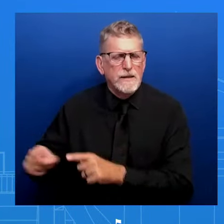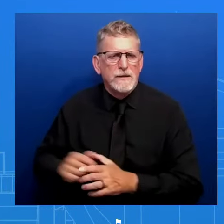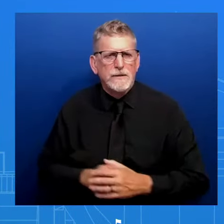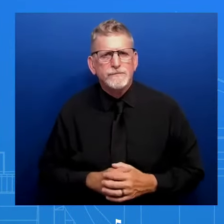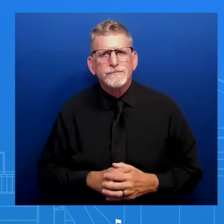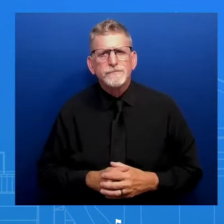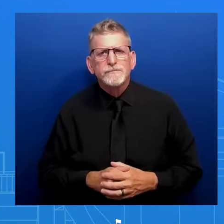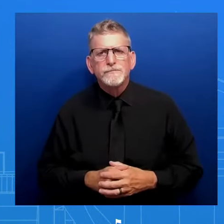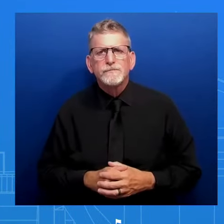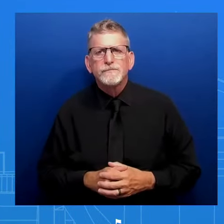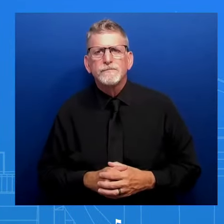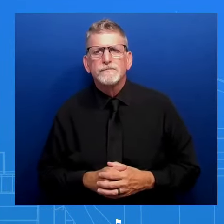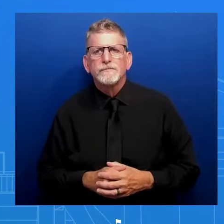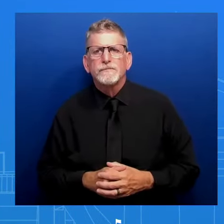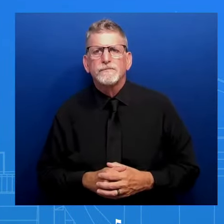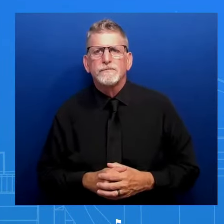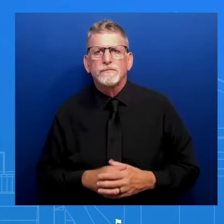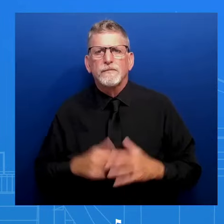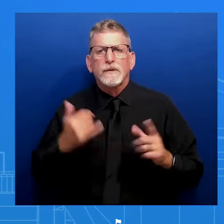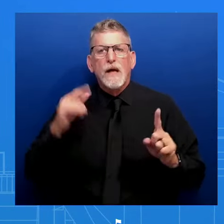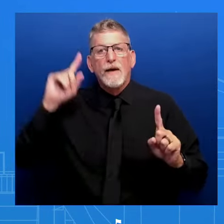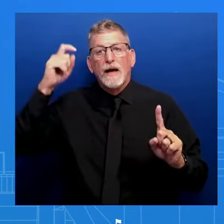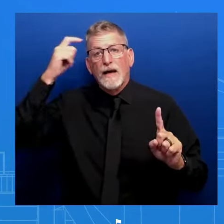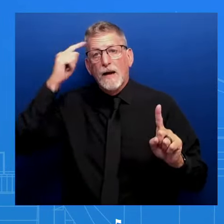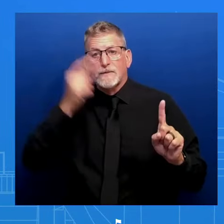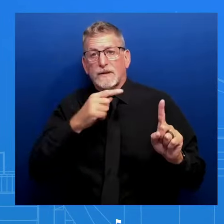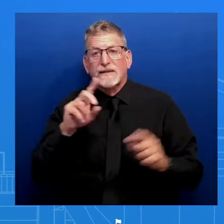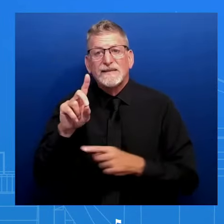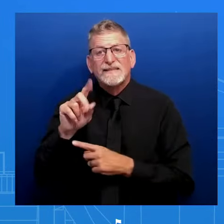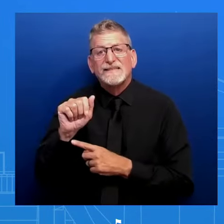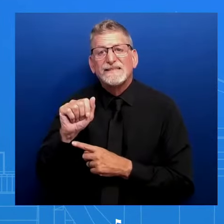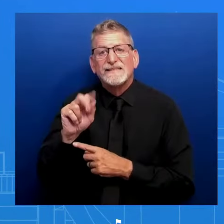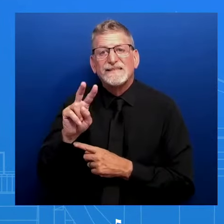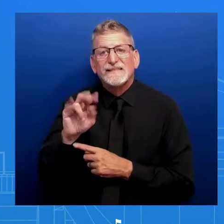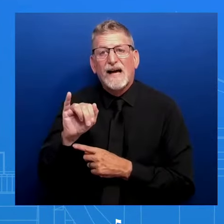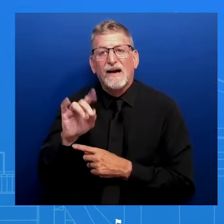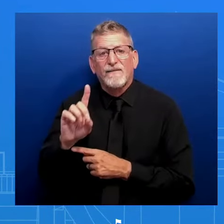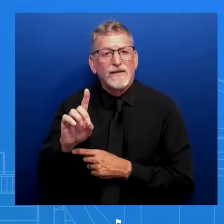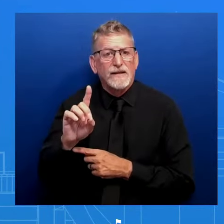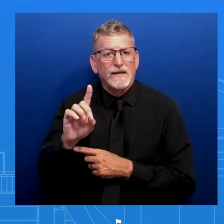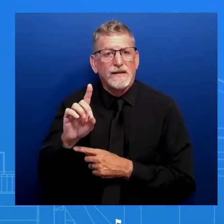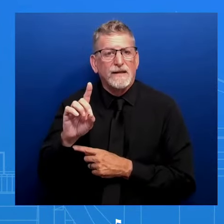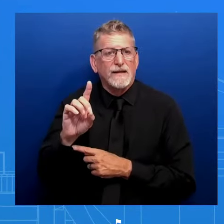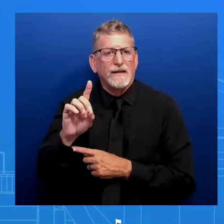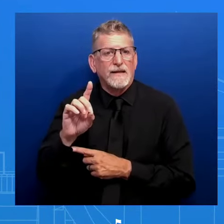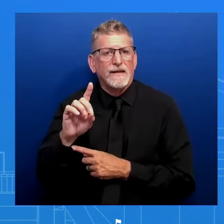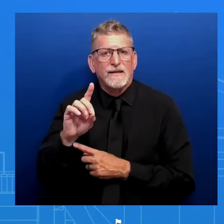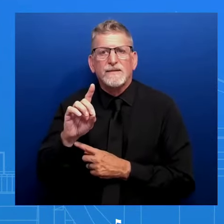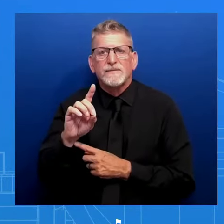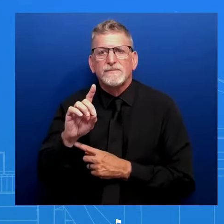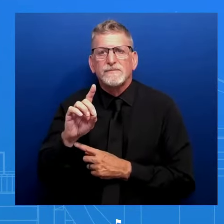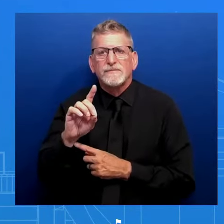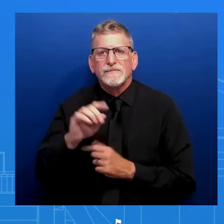David Grusch, who sat on a U.S. Air Force panel on UAPs, he says that he was informed of a UAP crash retrieval